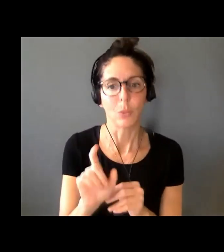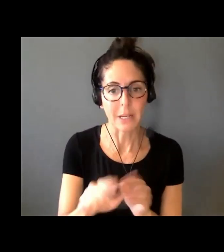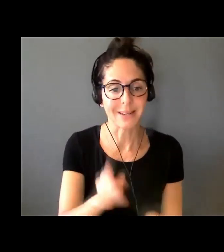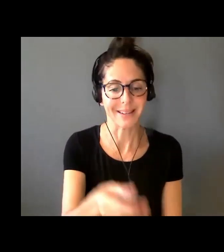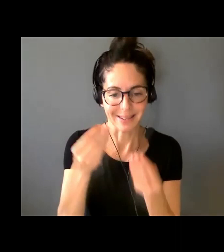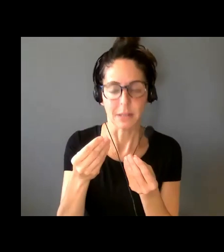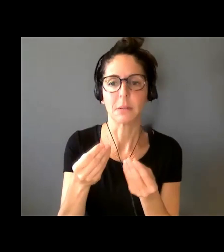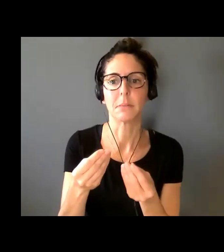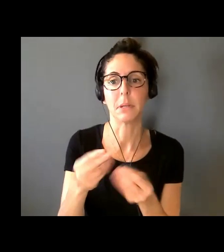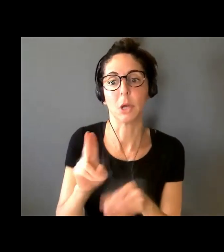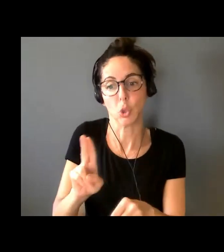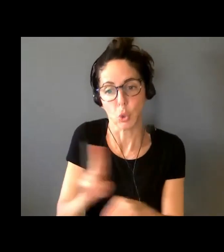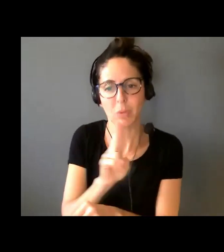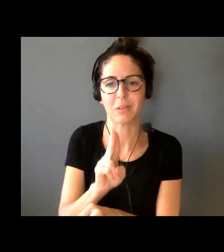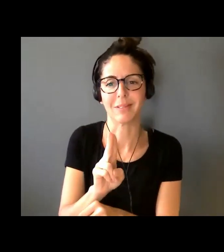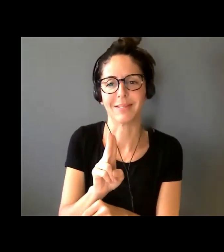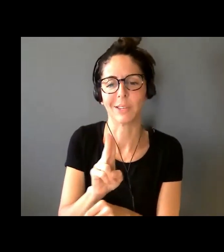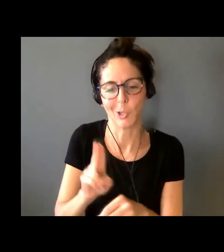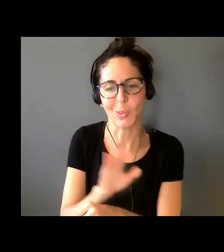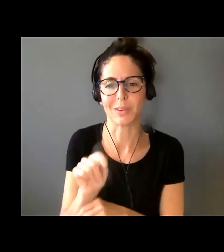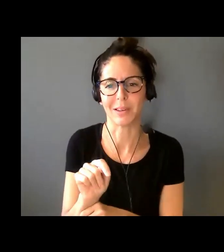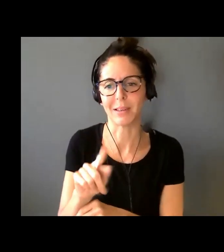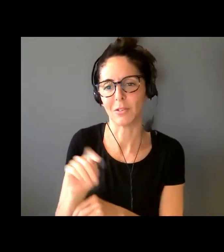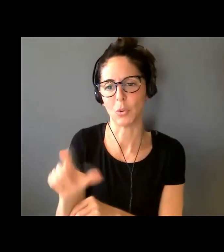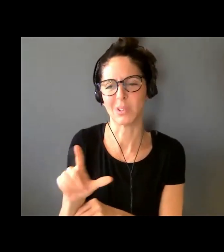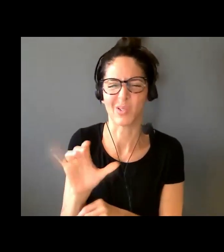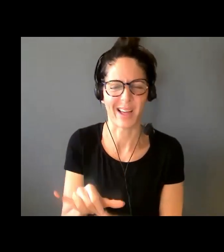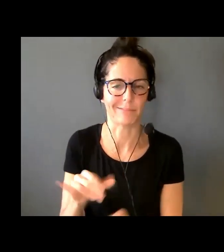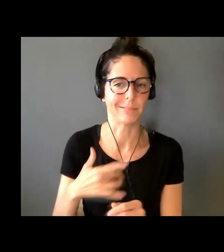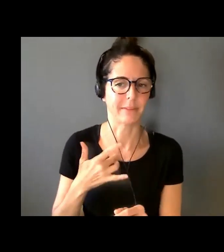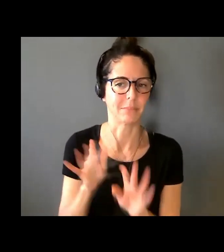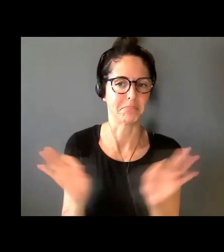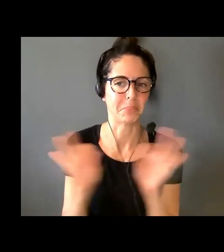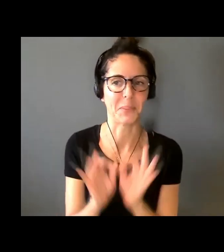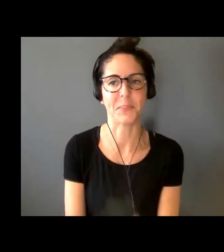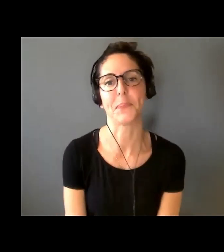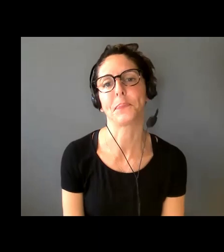a usable tool if I can say more that useful. >> DR. JEN RINALDI: